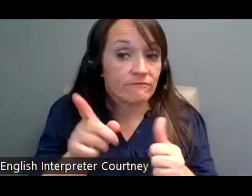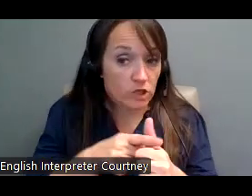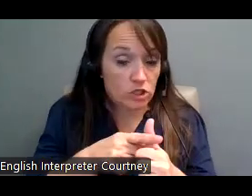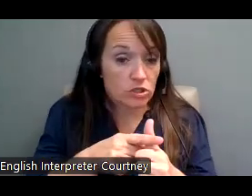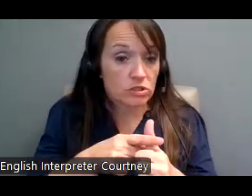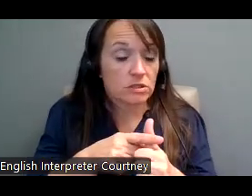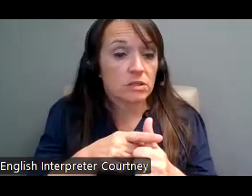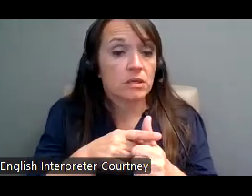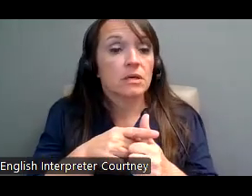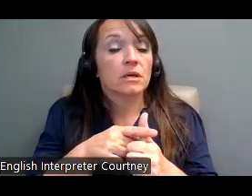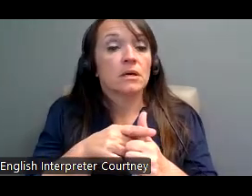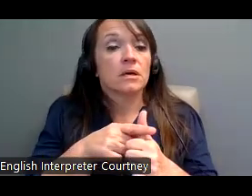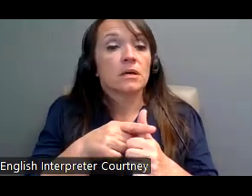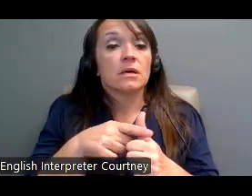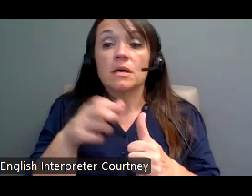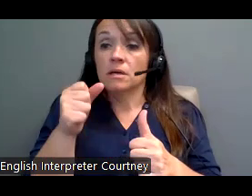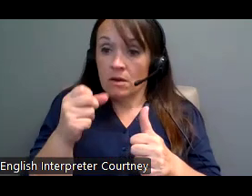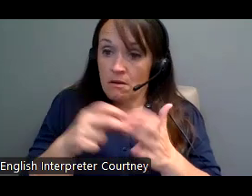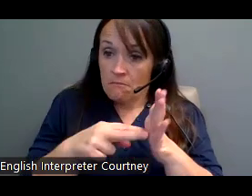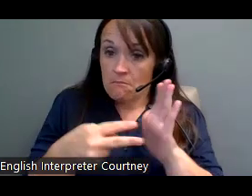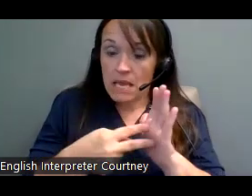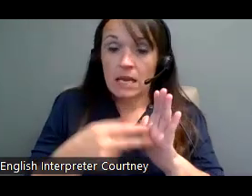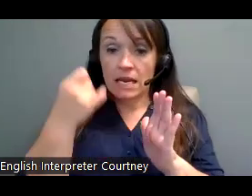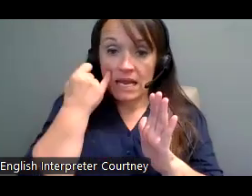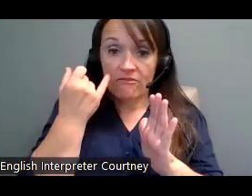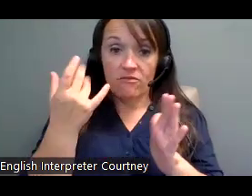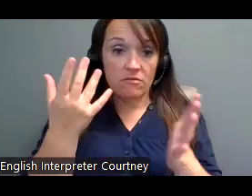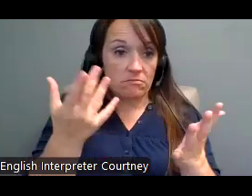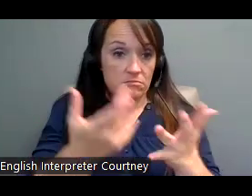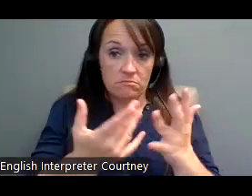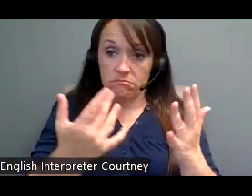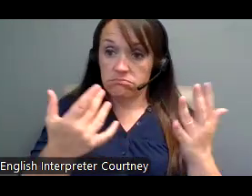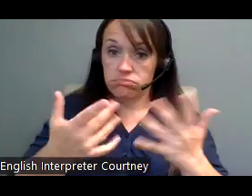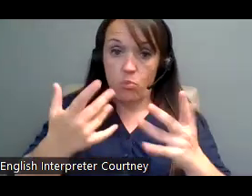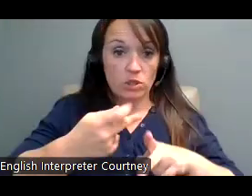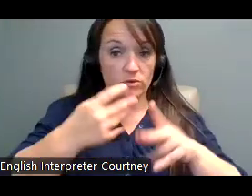the state legislature would have to go in and allocate funds targeted at some of these waiting